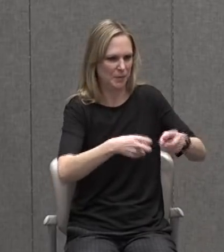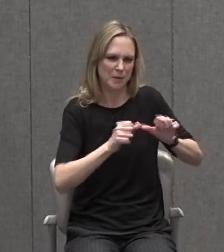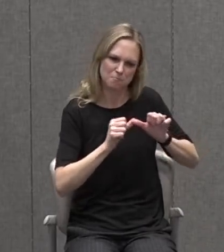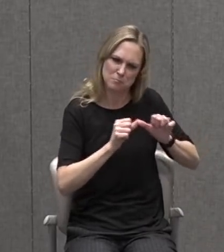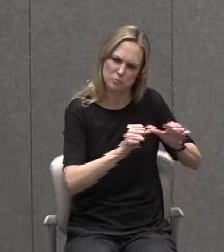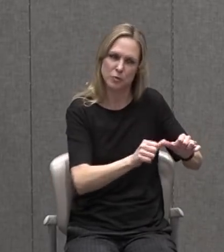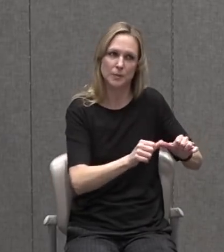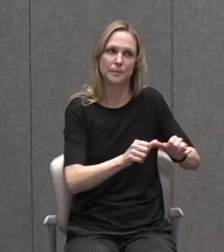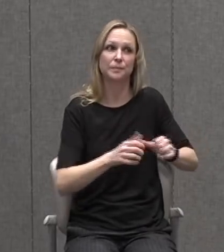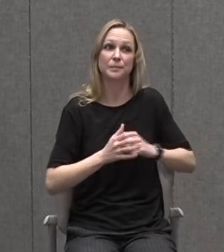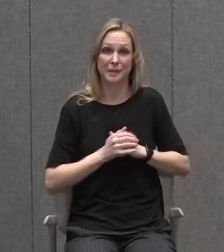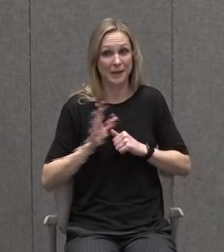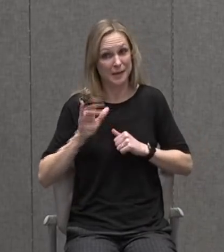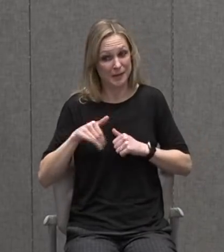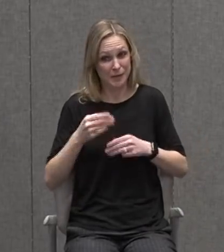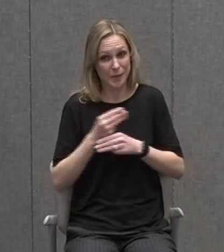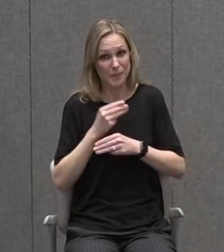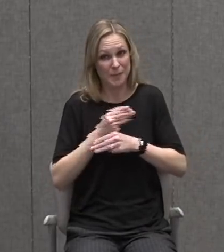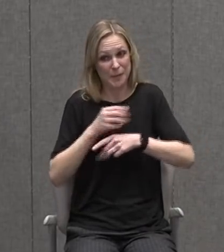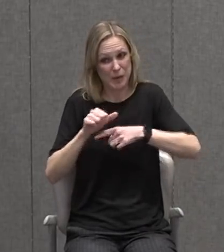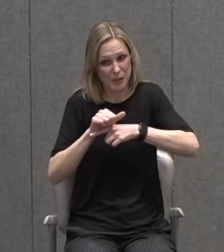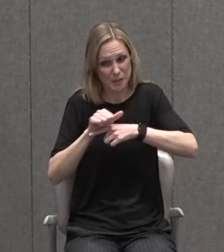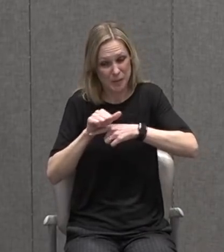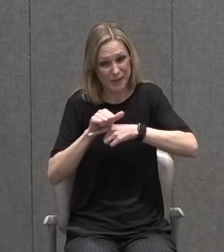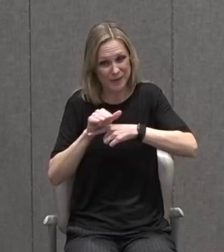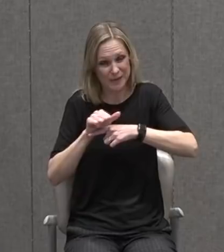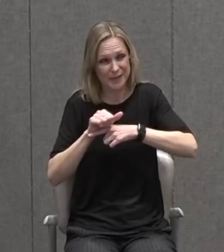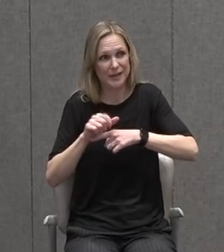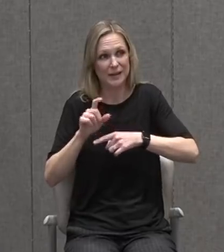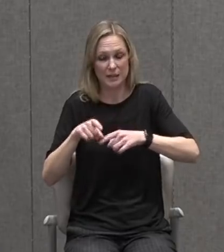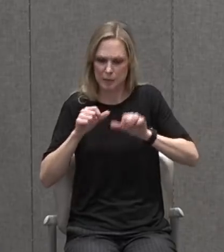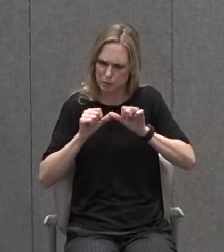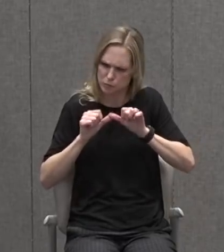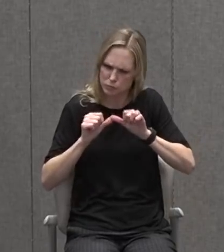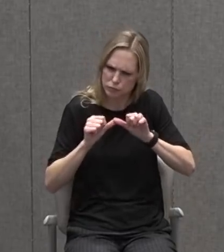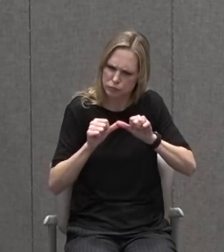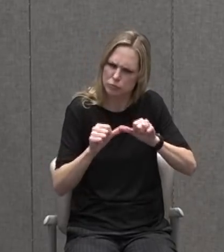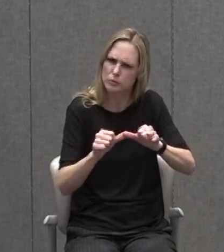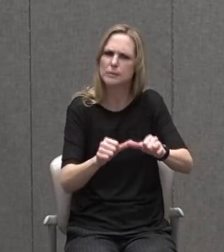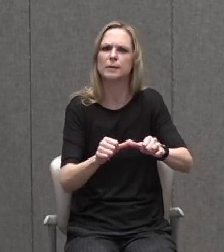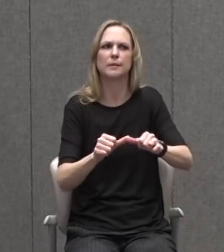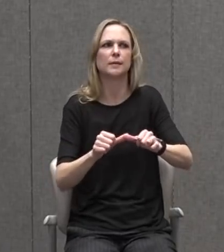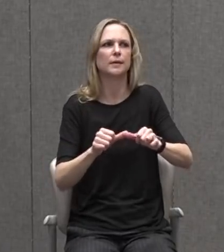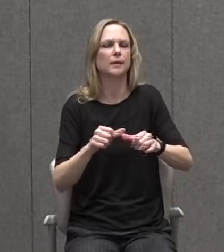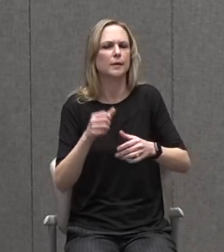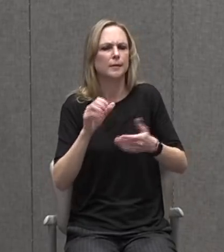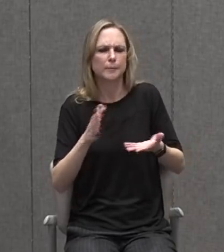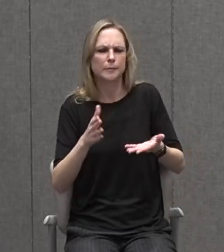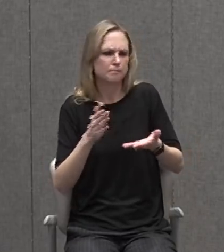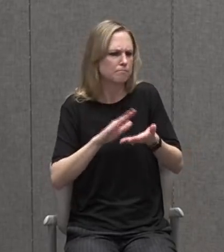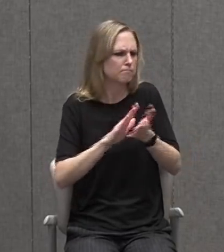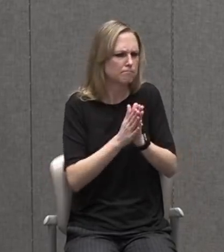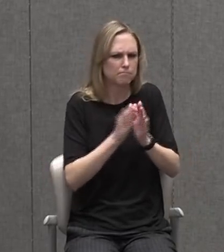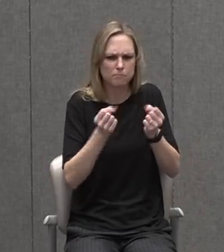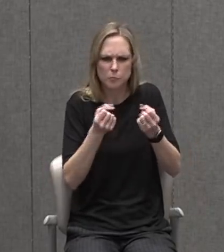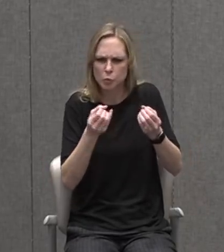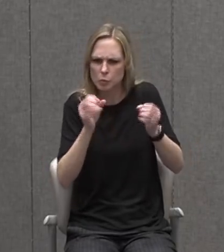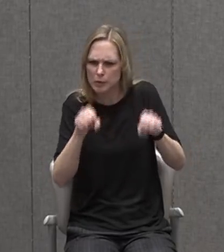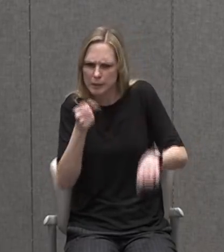That's one of our mathematical practices that we need to do is to make sense of the problems. And I could tell that you were really trying